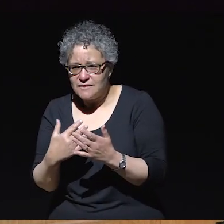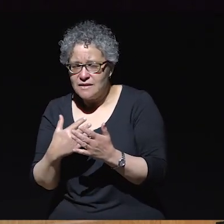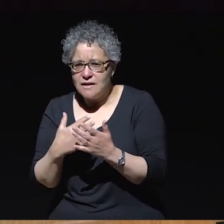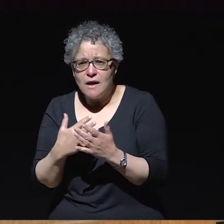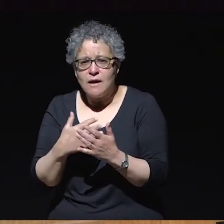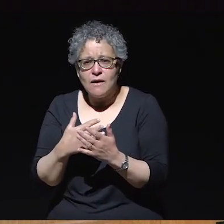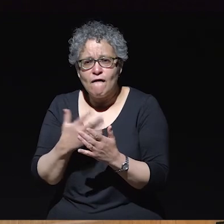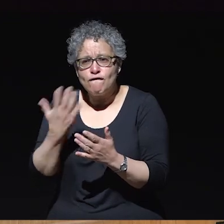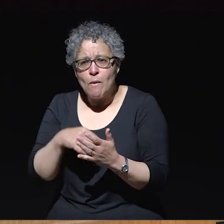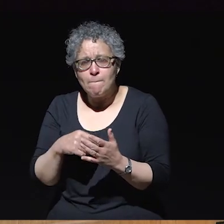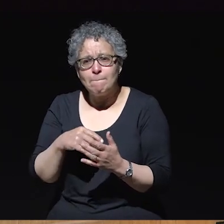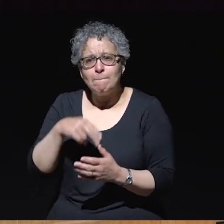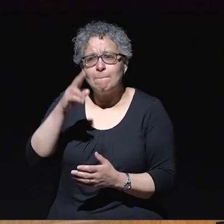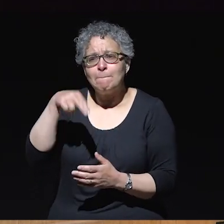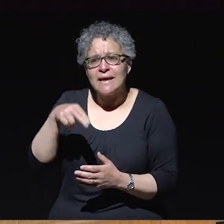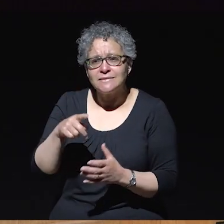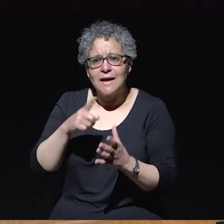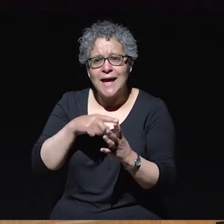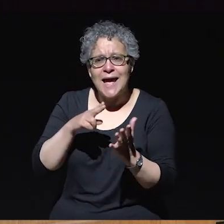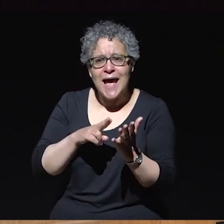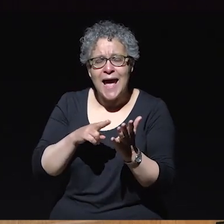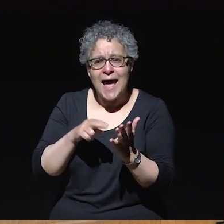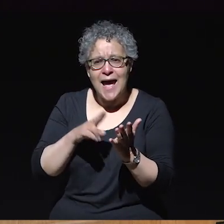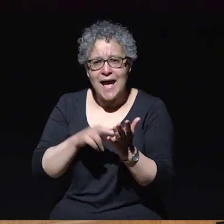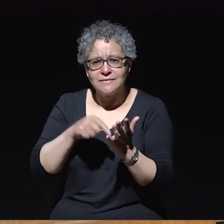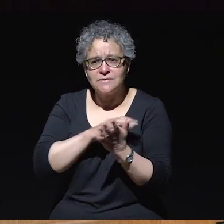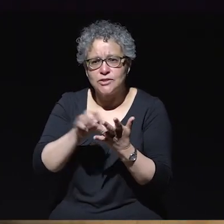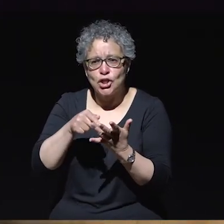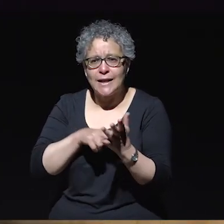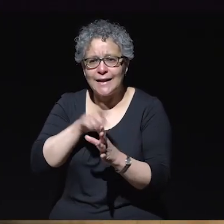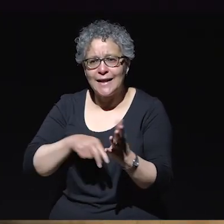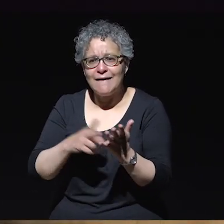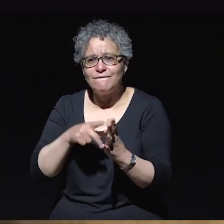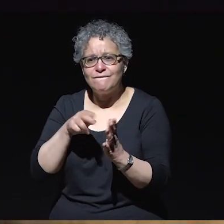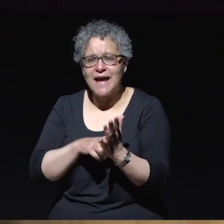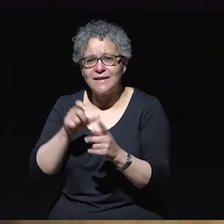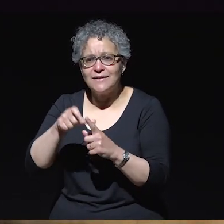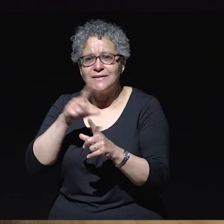was the way that he painted people, not just who he painted. And then the idea of "less is more" with the background,